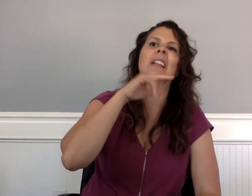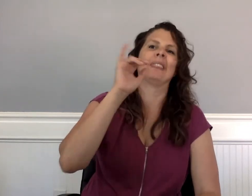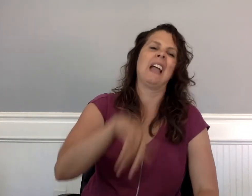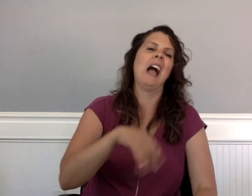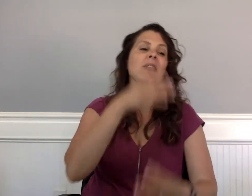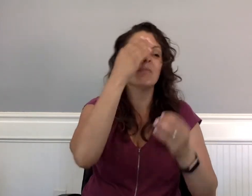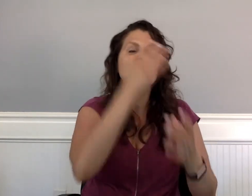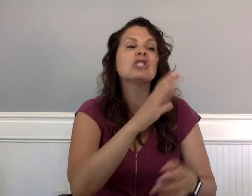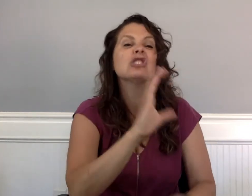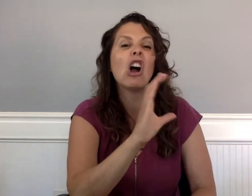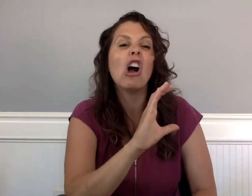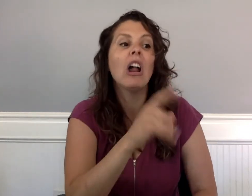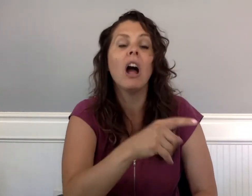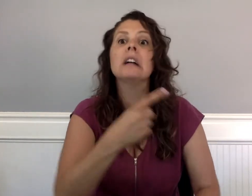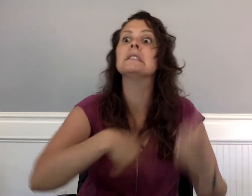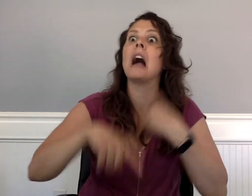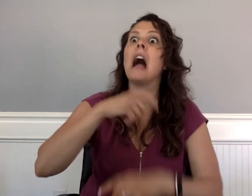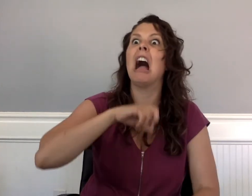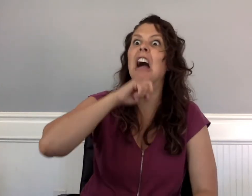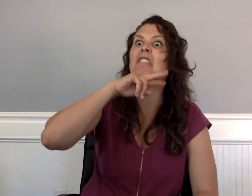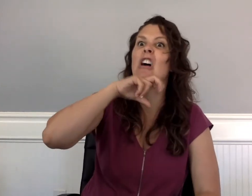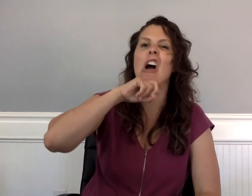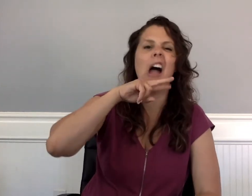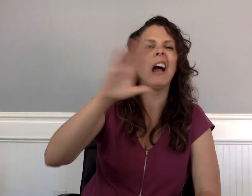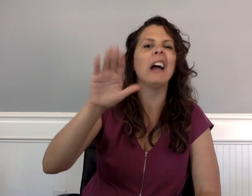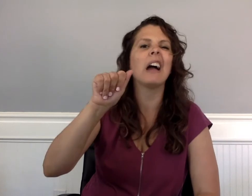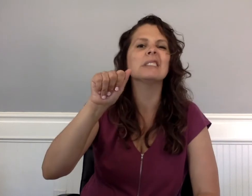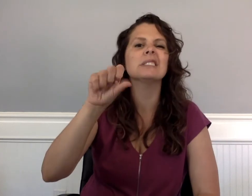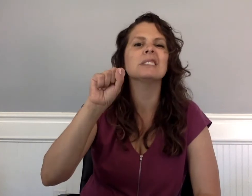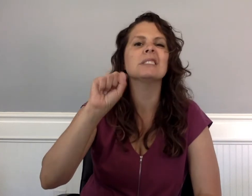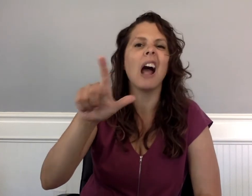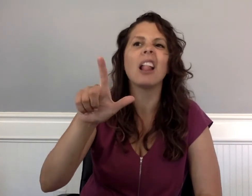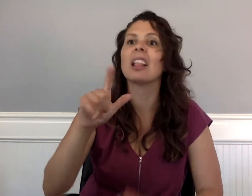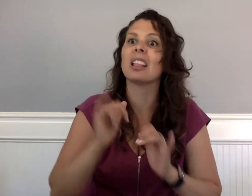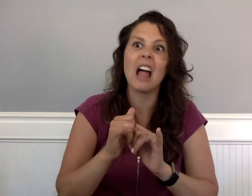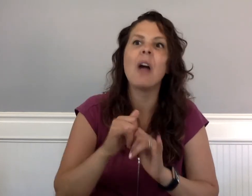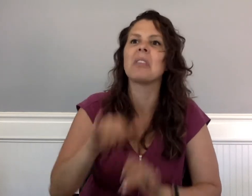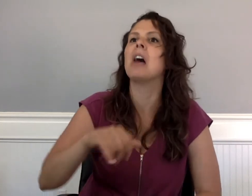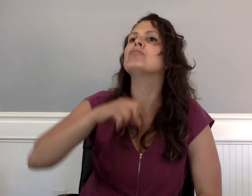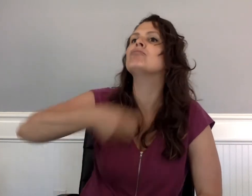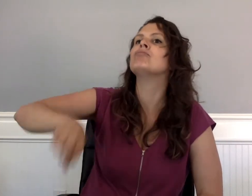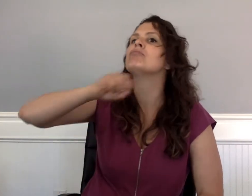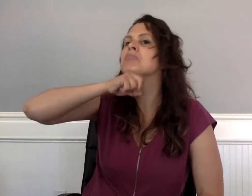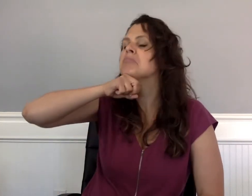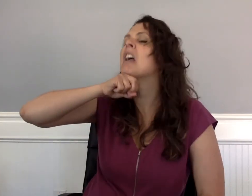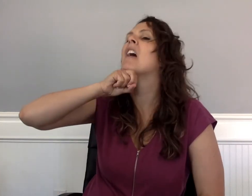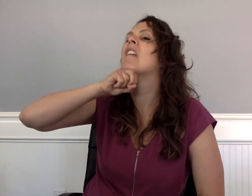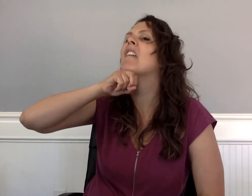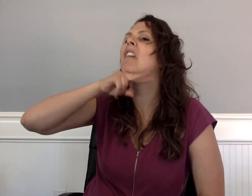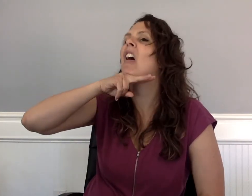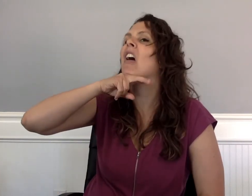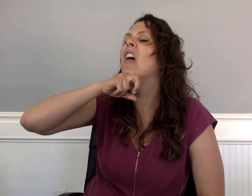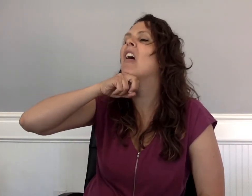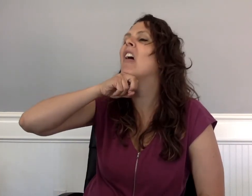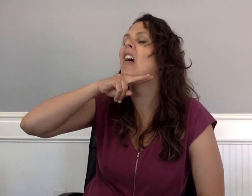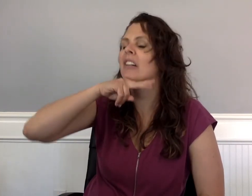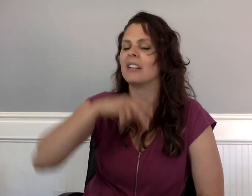Today, Charlie, this is how we sign ‘frog’ in American Sign Language, or ASL: Frog."